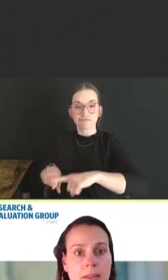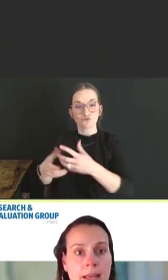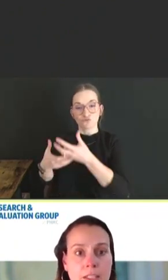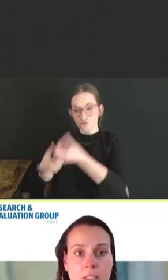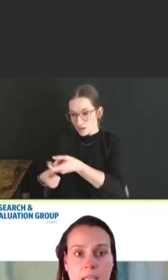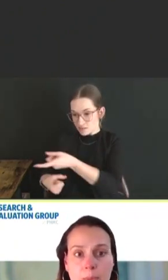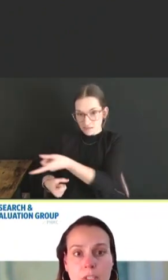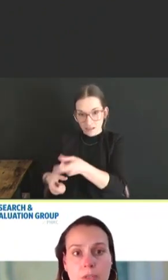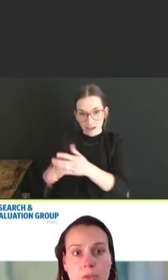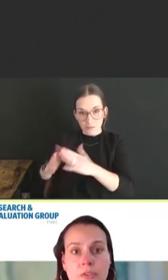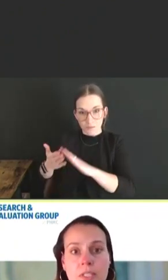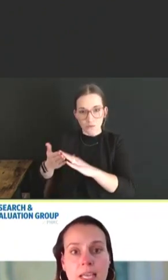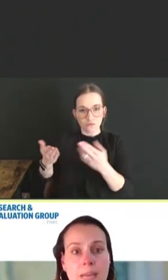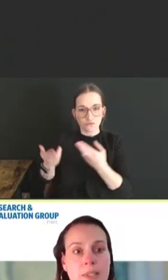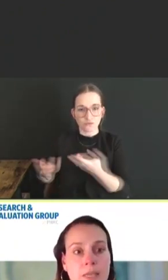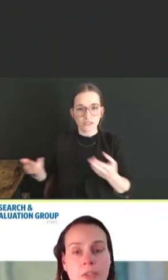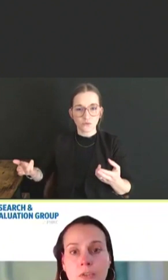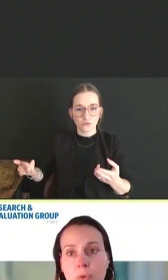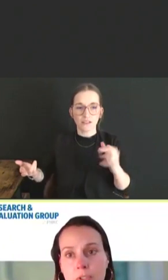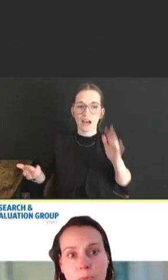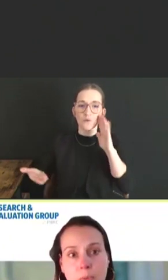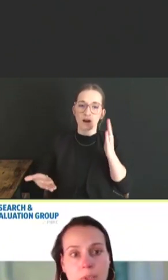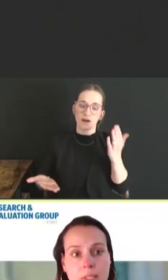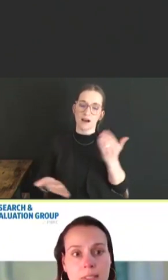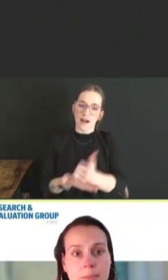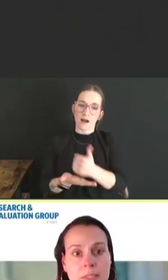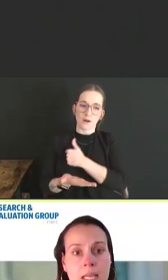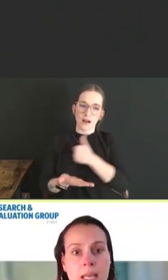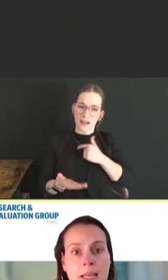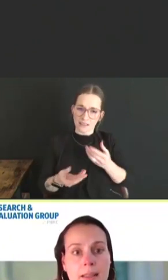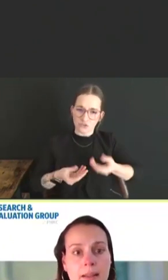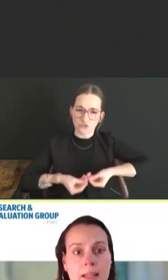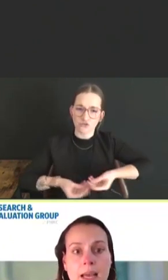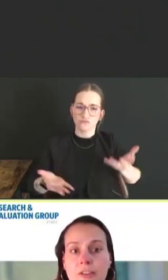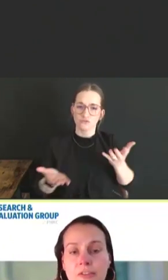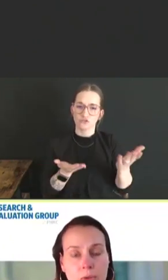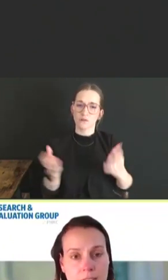That's going to help us close service gaps and reinforce support systems. A lot of folx need